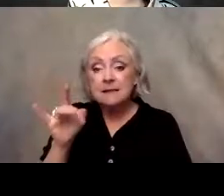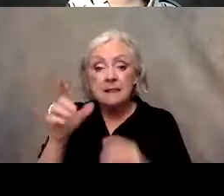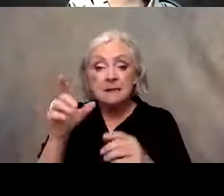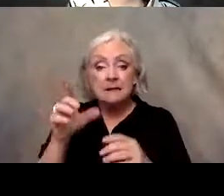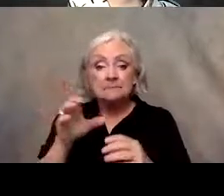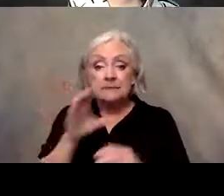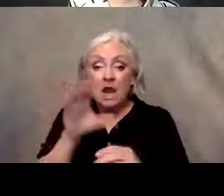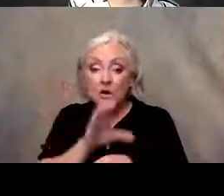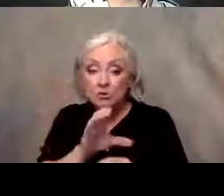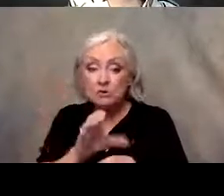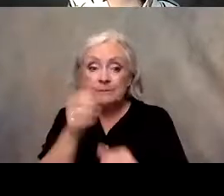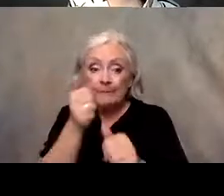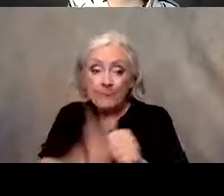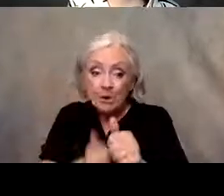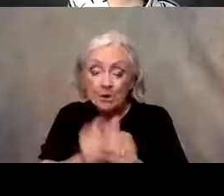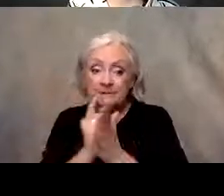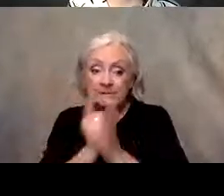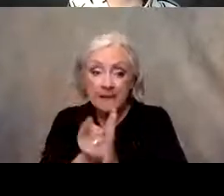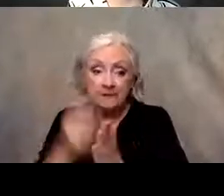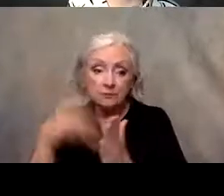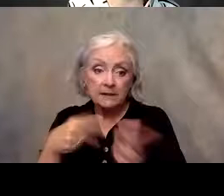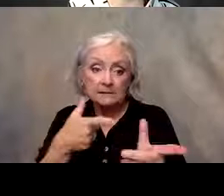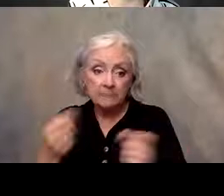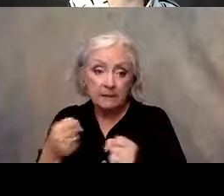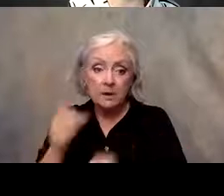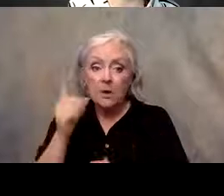for one second minimum and 5 seconds maximum duration,